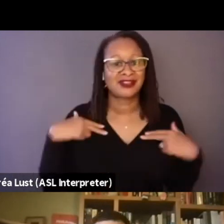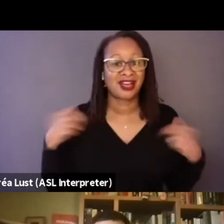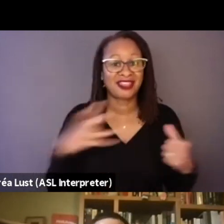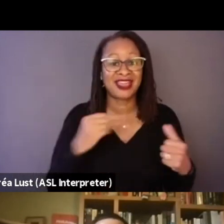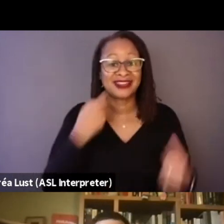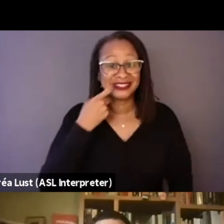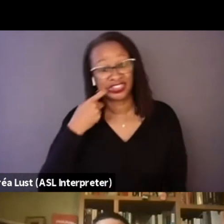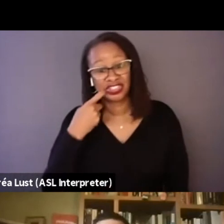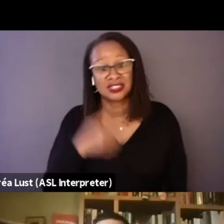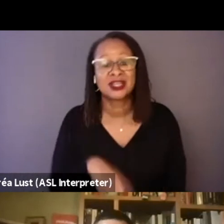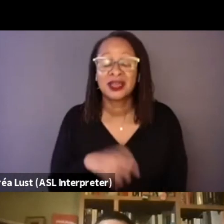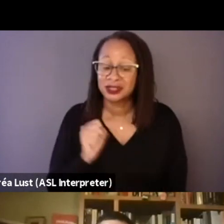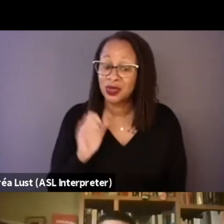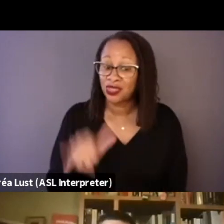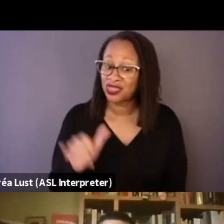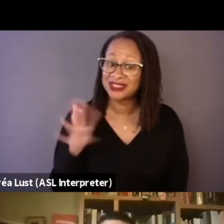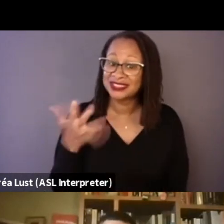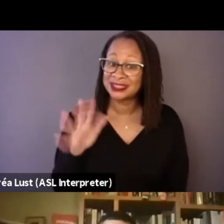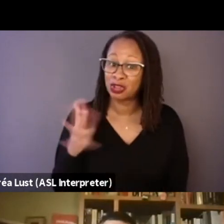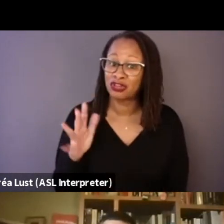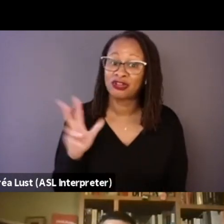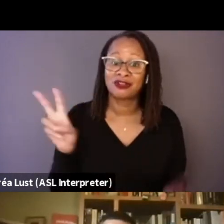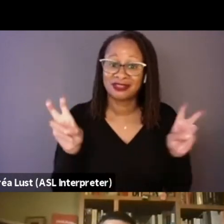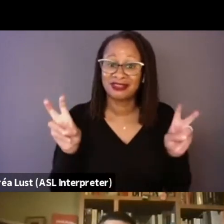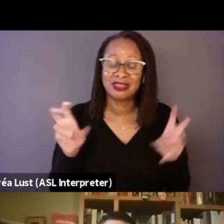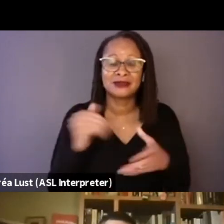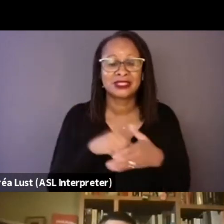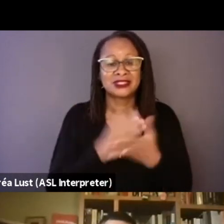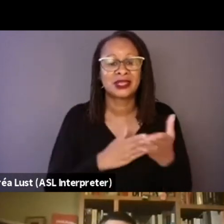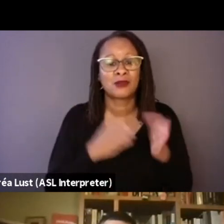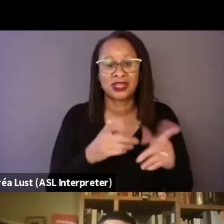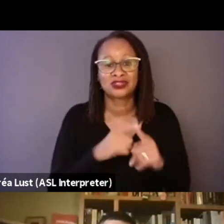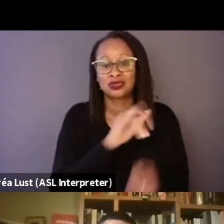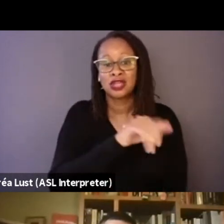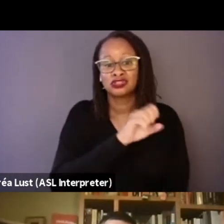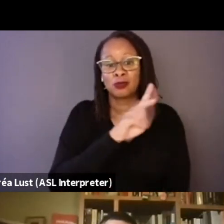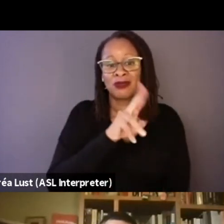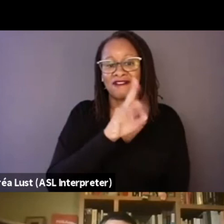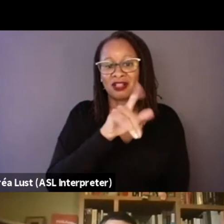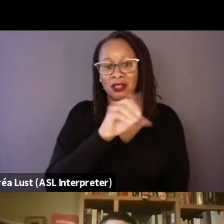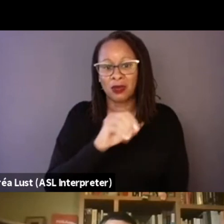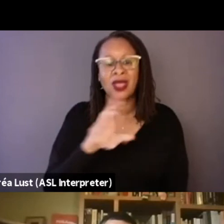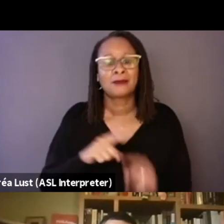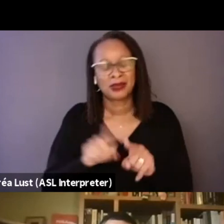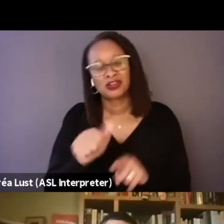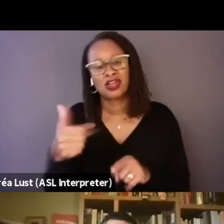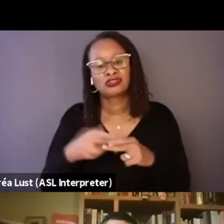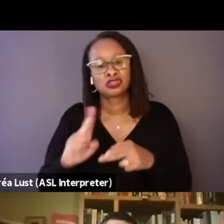So kind of similar themes in some ways to jump off of but it's an other short doc project that I have in post.